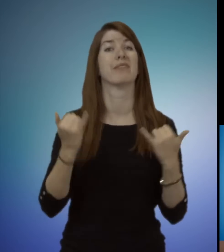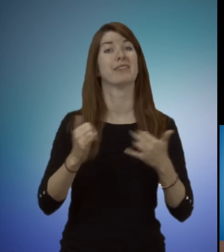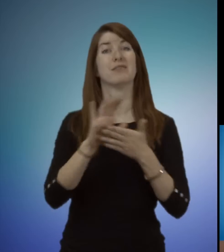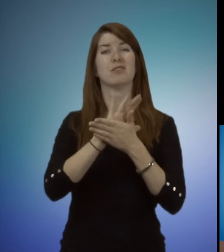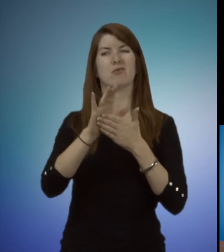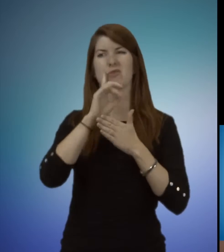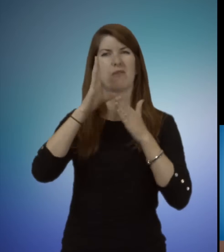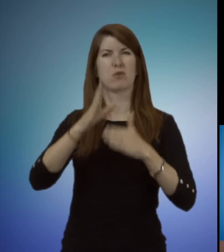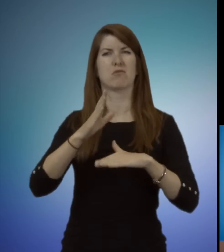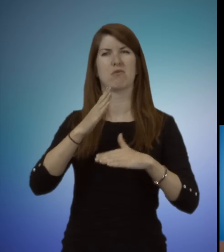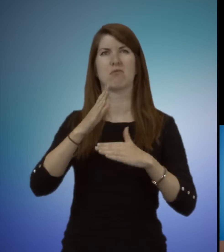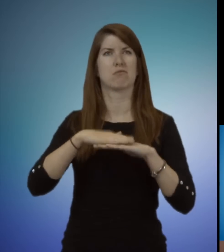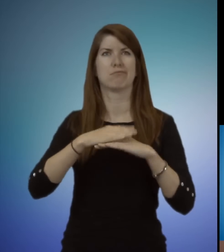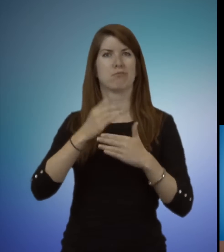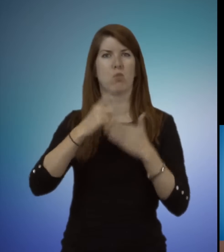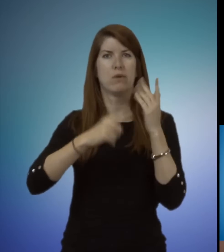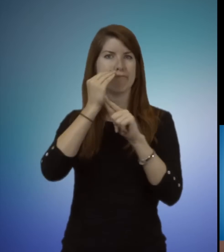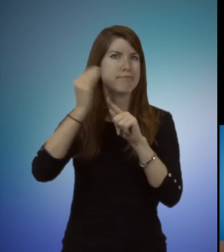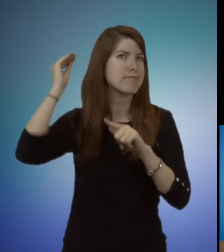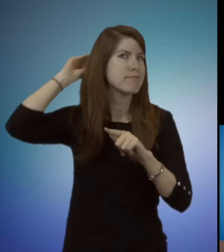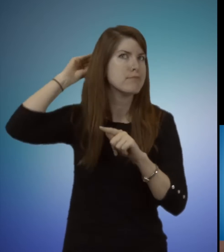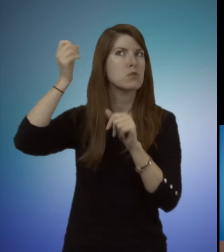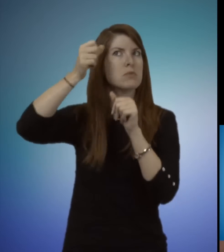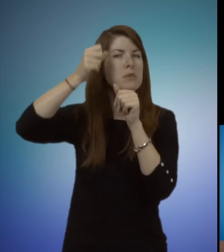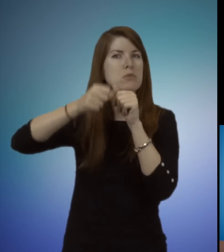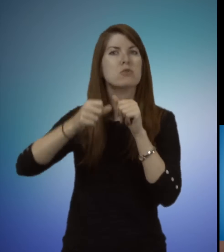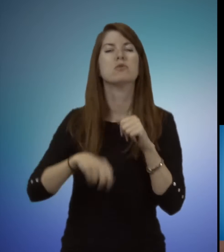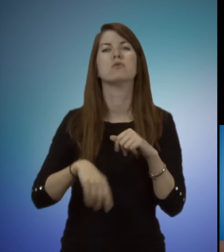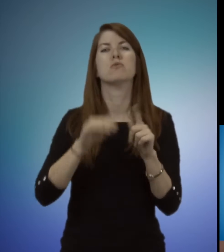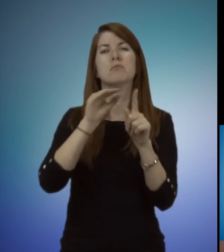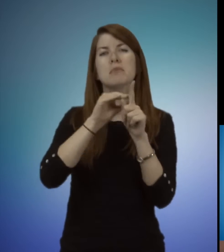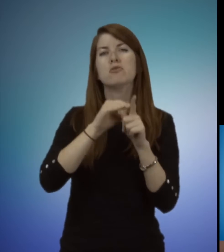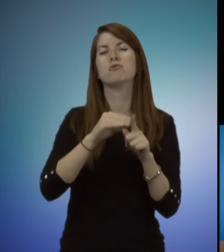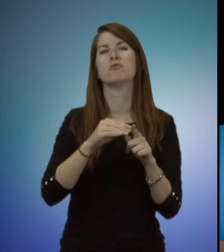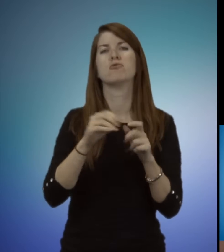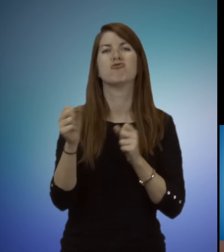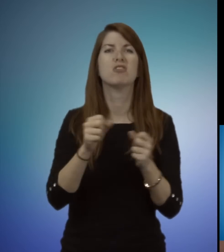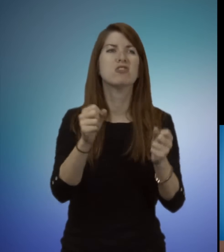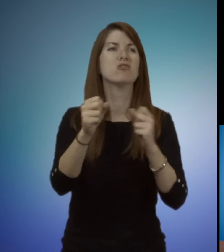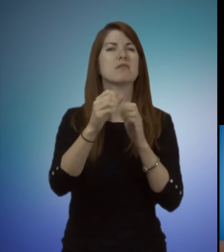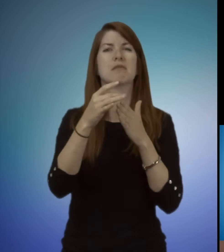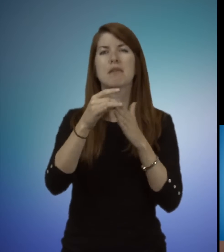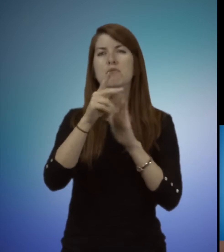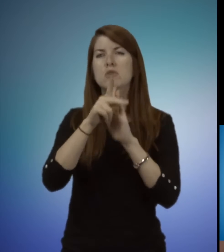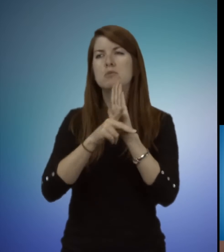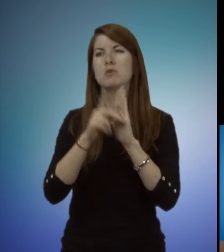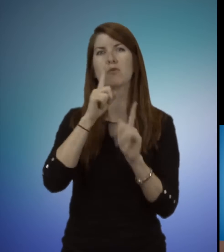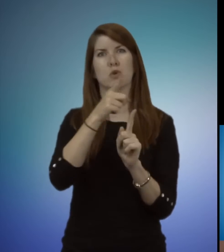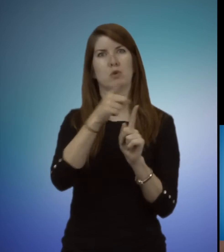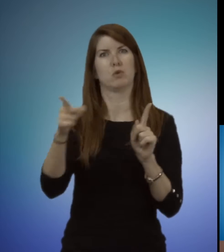on some takeaways, so what are some reminders and guiding principles and strategies that you can as parents implement to help